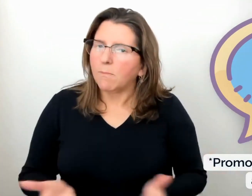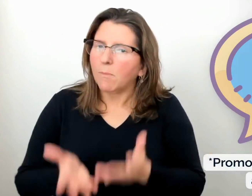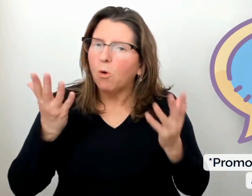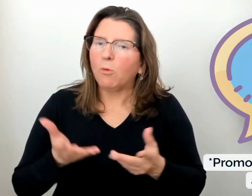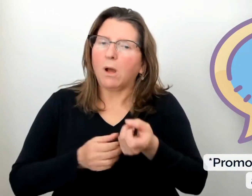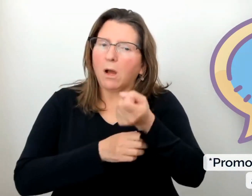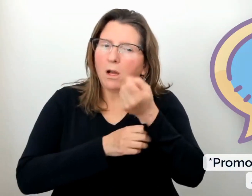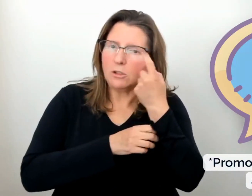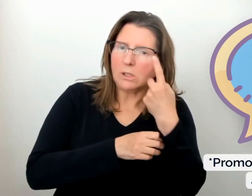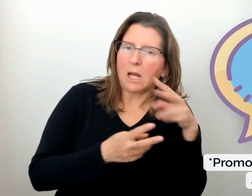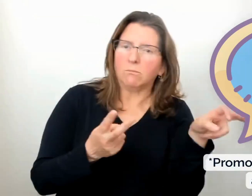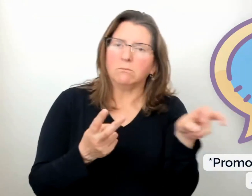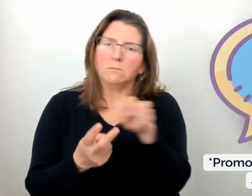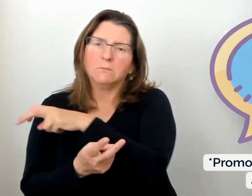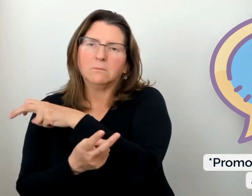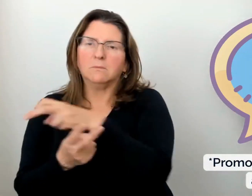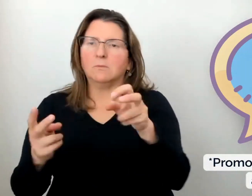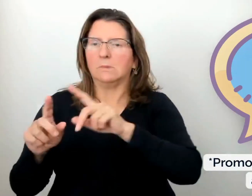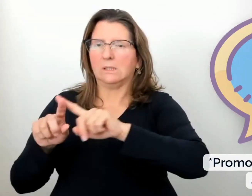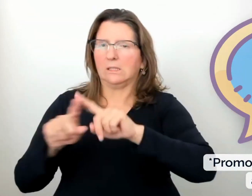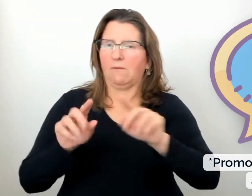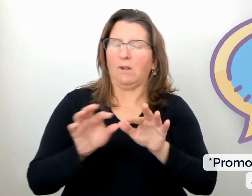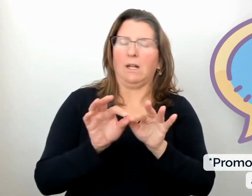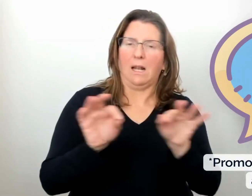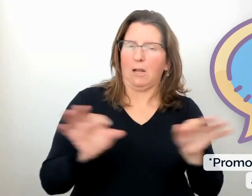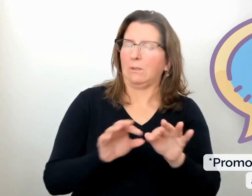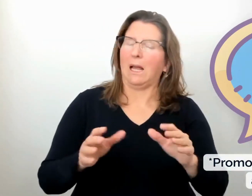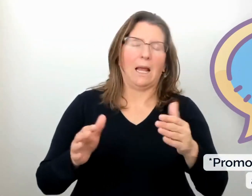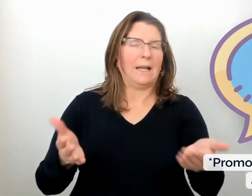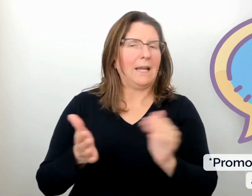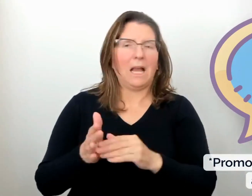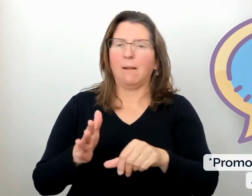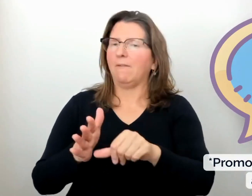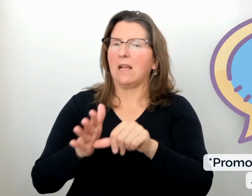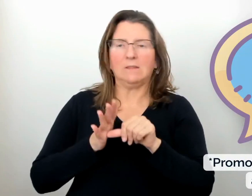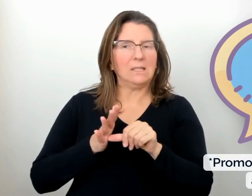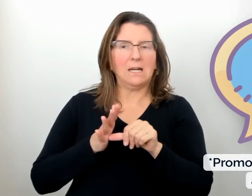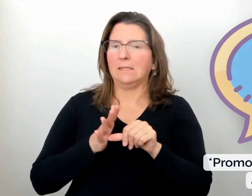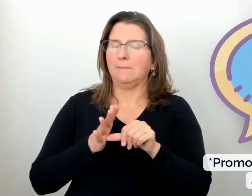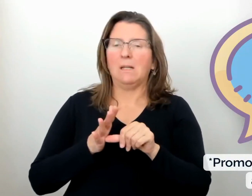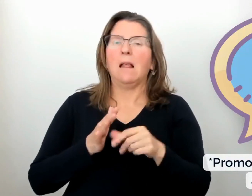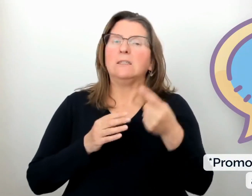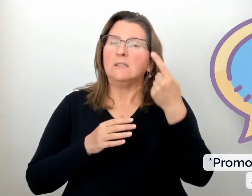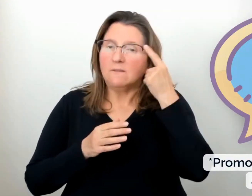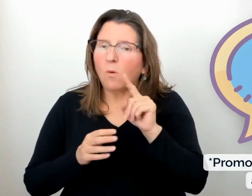We can promote understanding across languages. I know I am repeating myself.